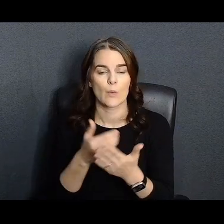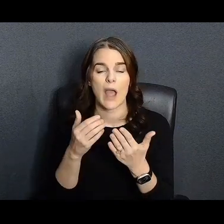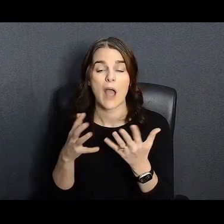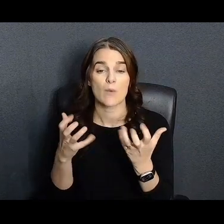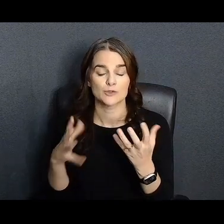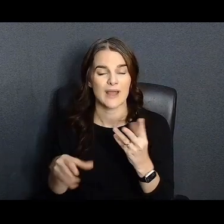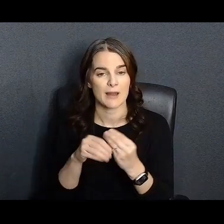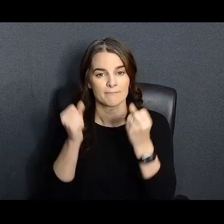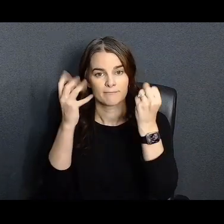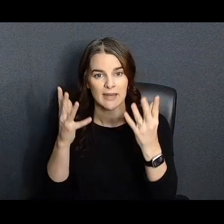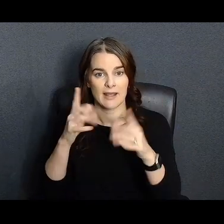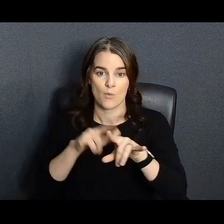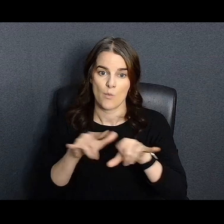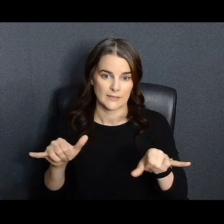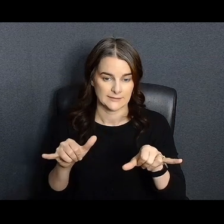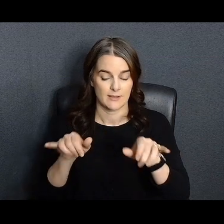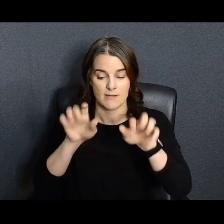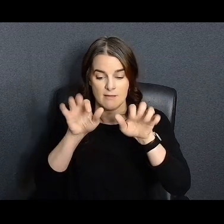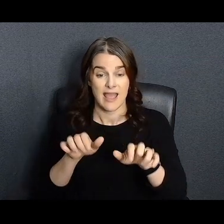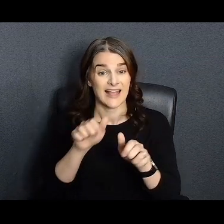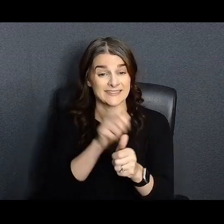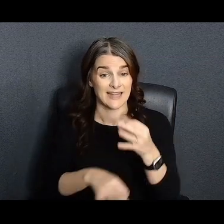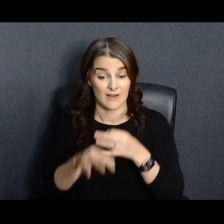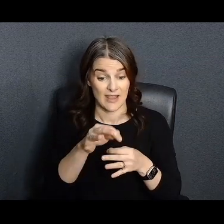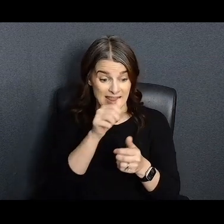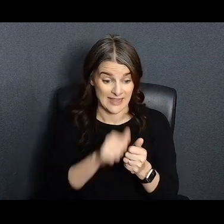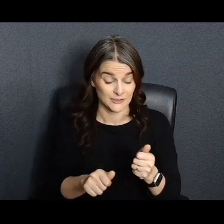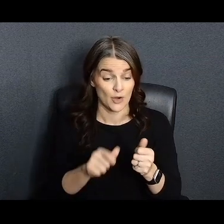And instead of going through and creating a button for each word,